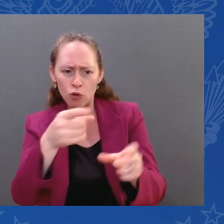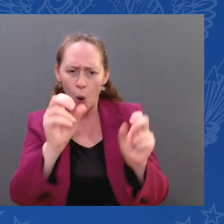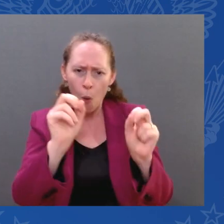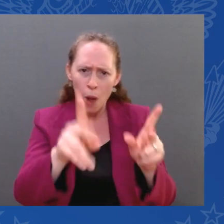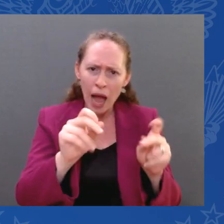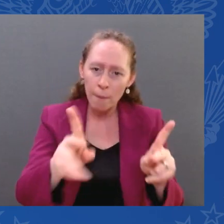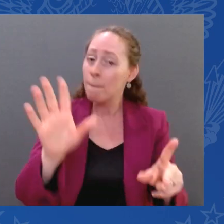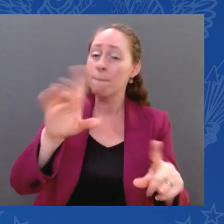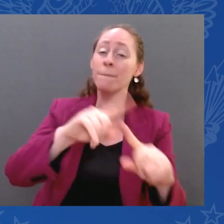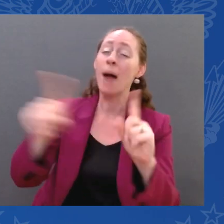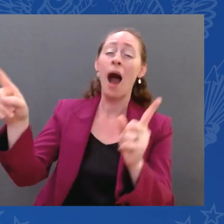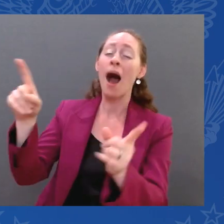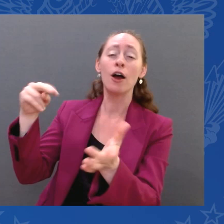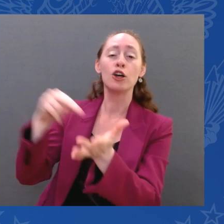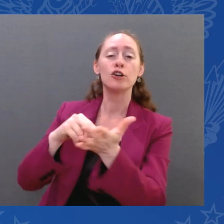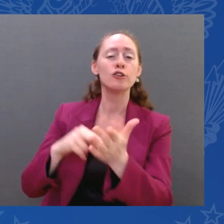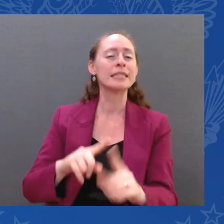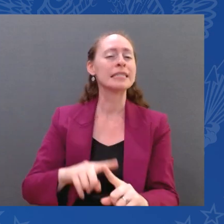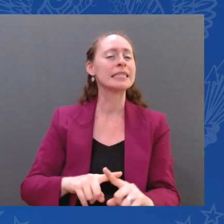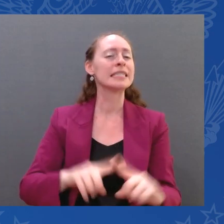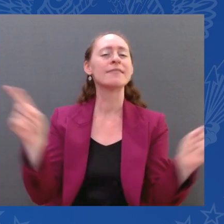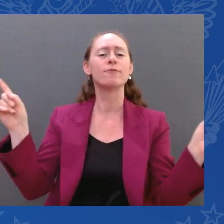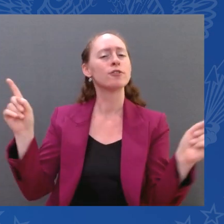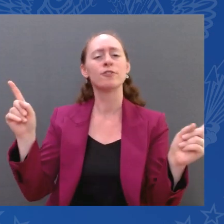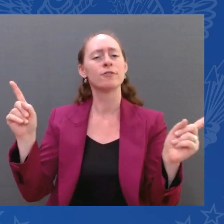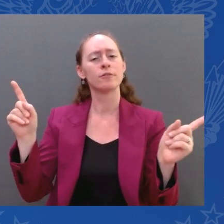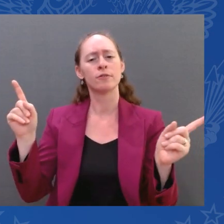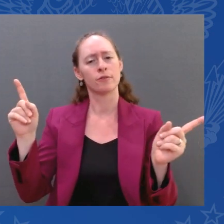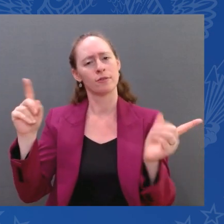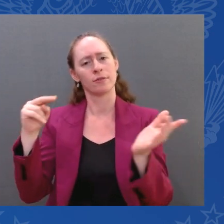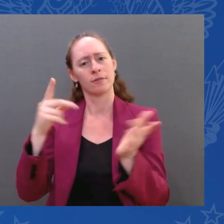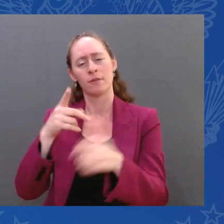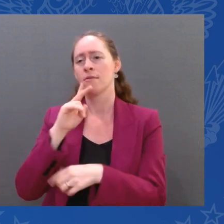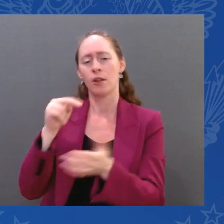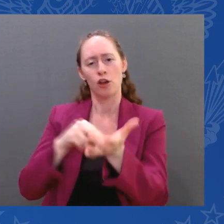are part of the Smithsonian National Museum American History Exhibit on COVID-19.